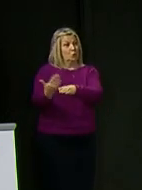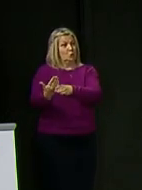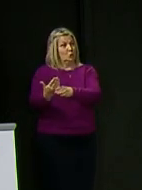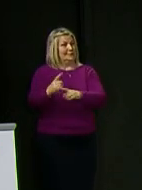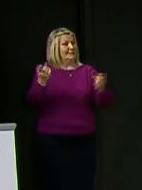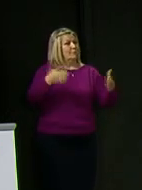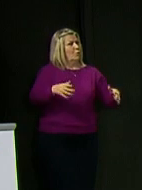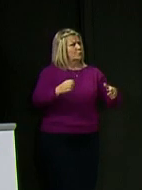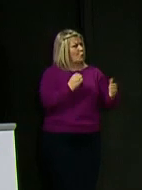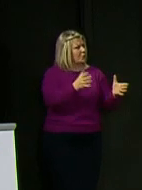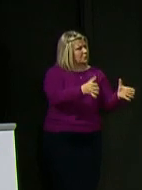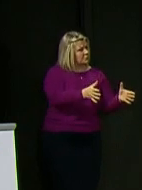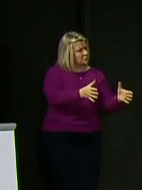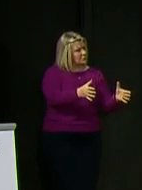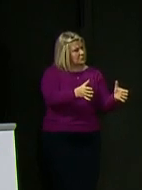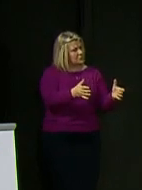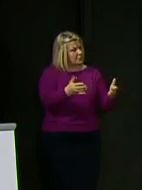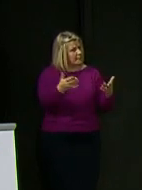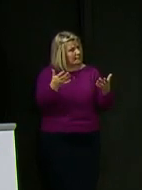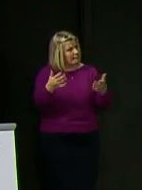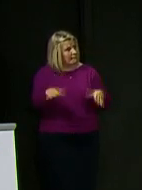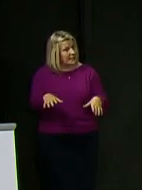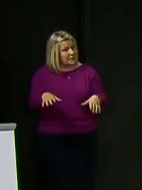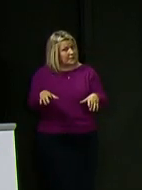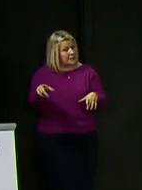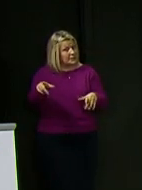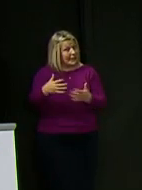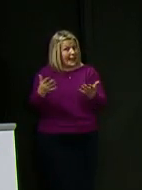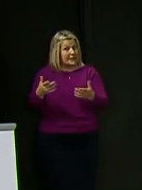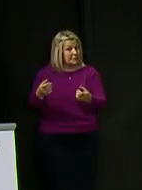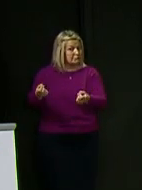Scotland, have you received any assurances that the furlough scheme will remain in place